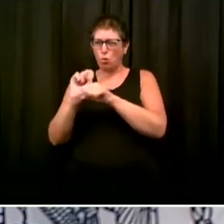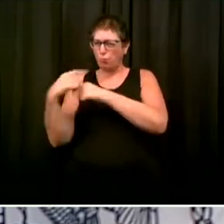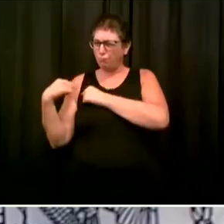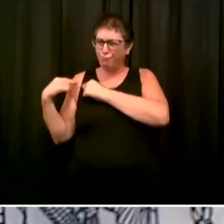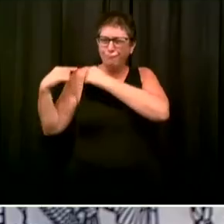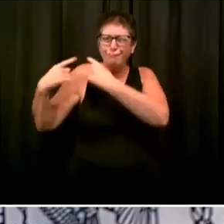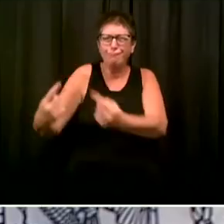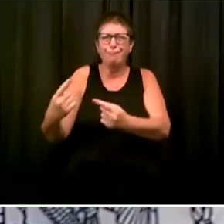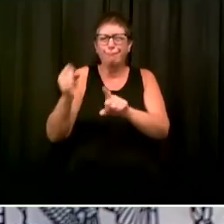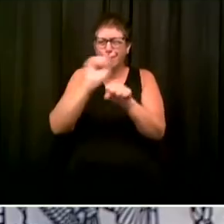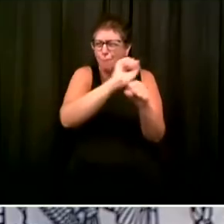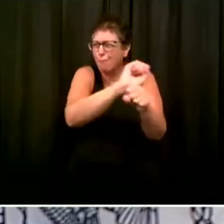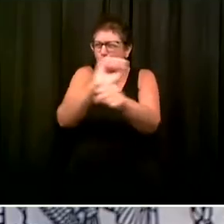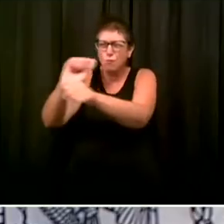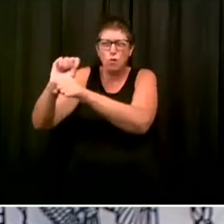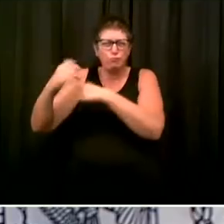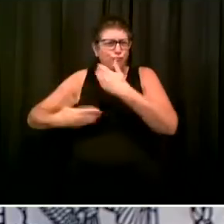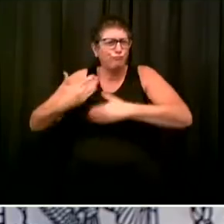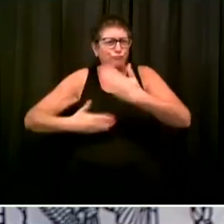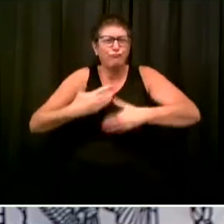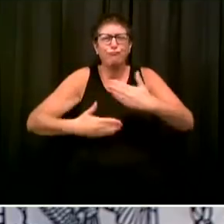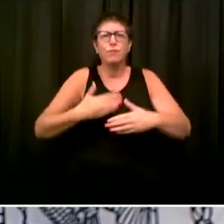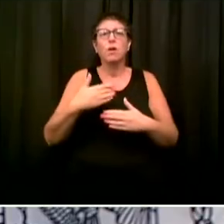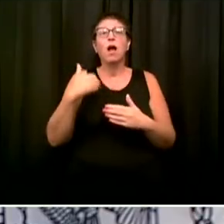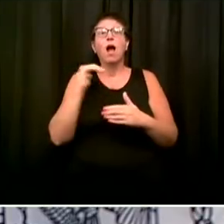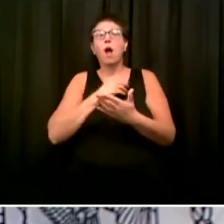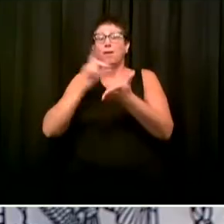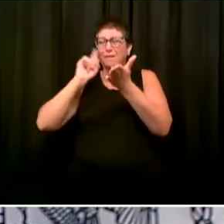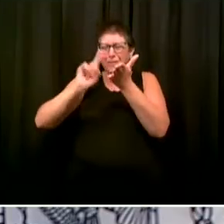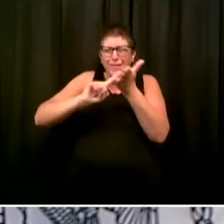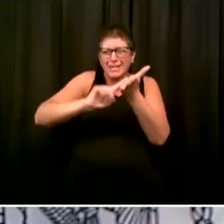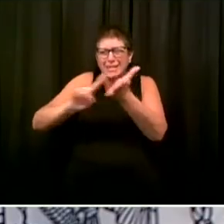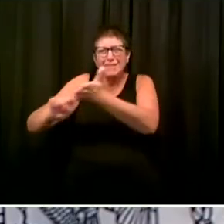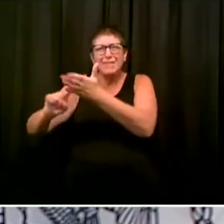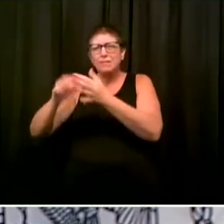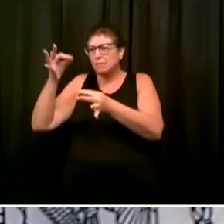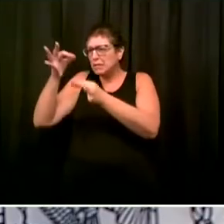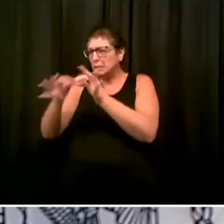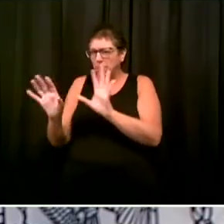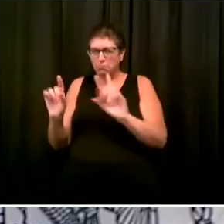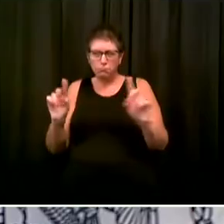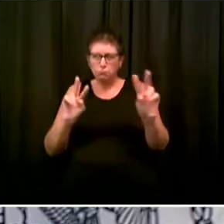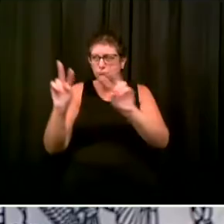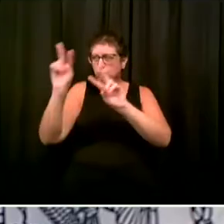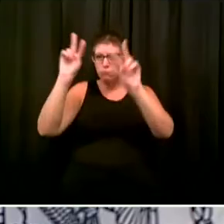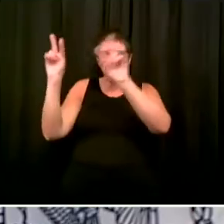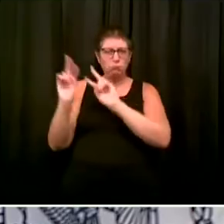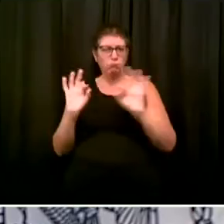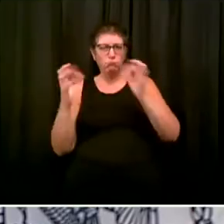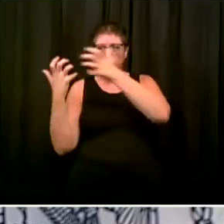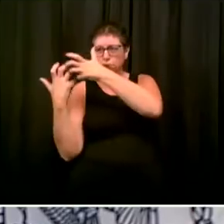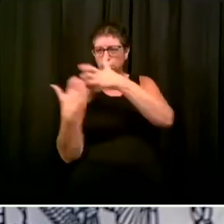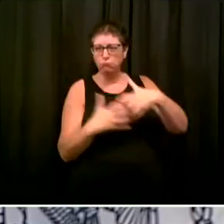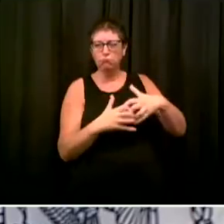DONE. IF THEY SEE ANYTHING OUTSTANDING IT WILL BE